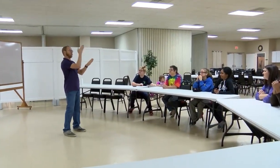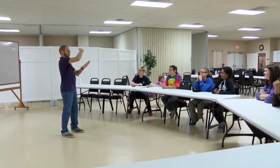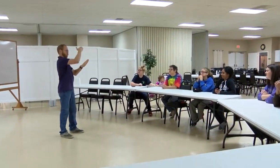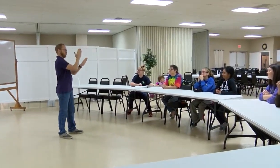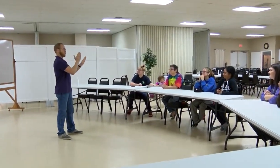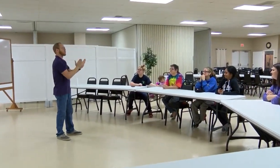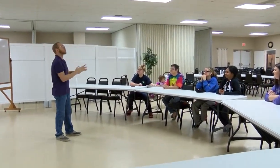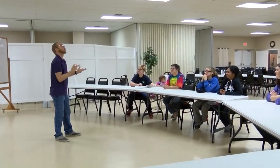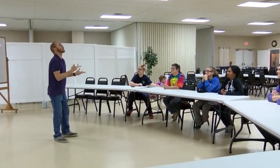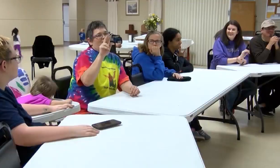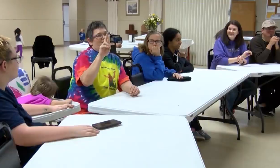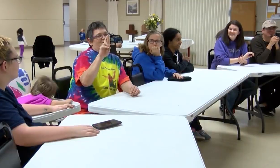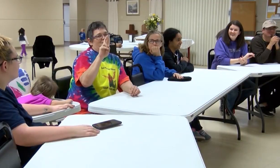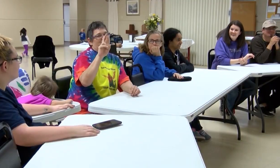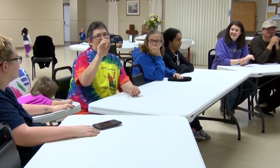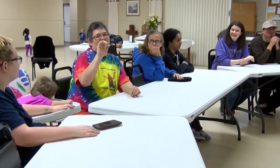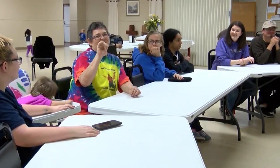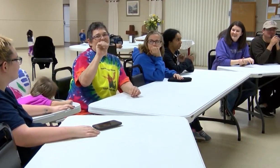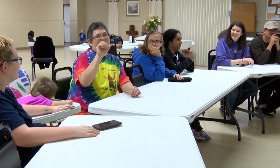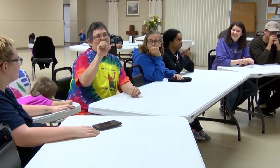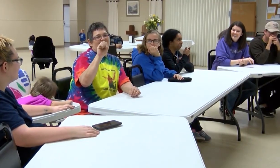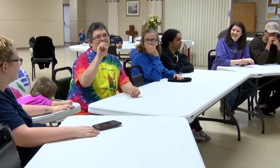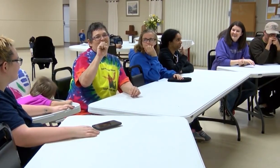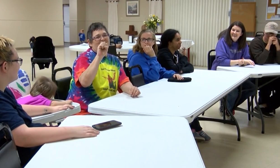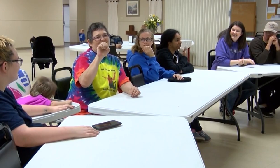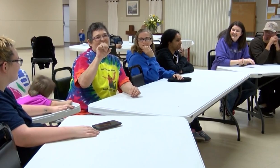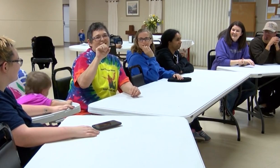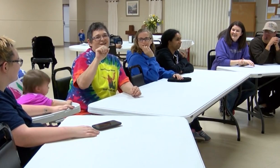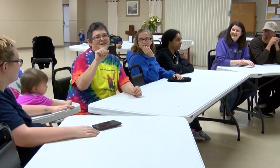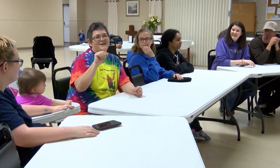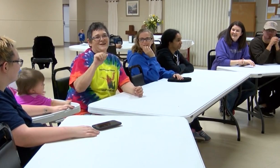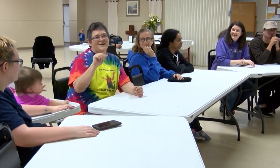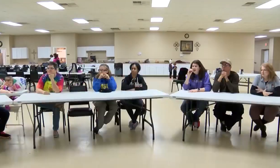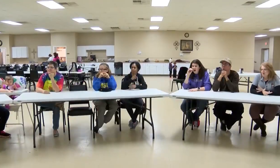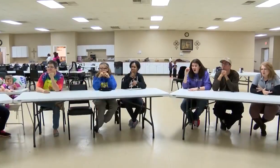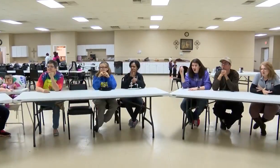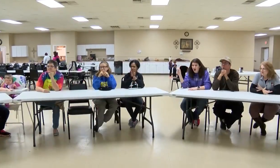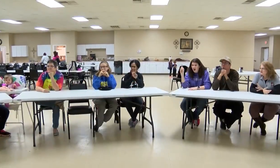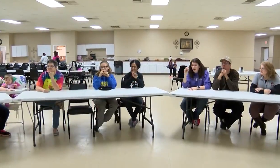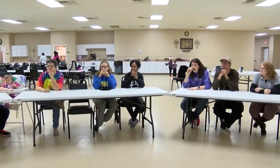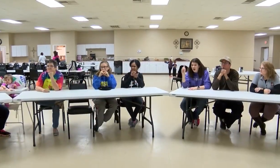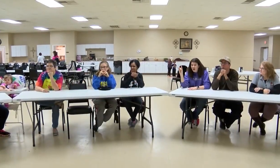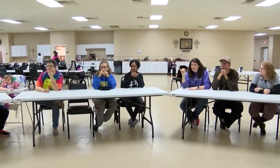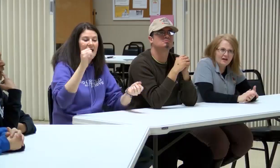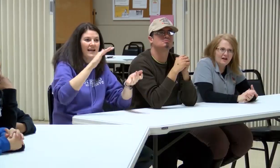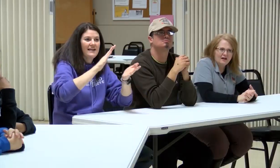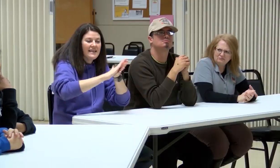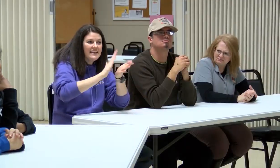THAT HELPS DEAF PEOPLE IN OUR COMMUNITY.THE NON-PROFIT OPERATES IN A BENTON CHURCH, WHICH IS WHERE I FIRST MET A